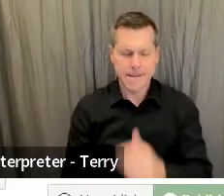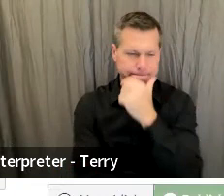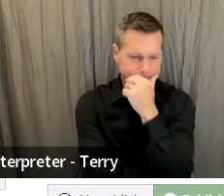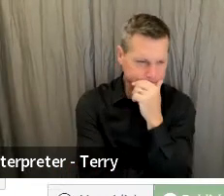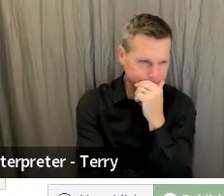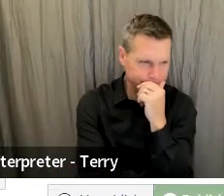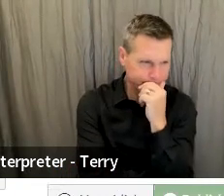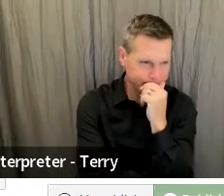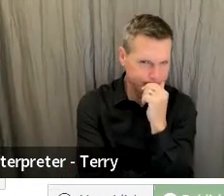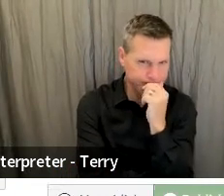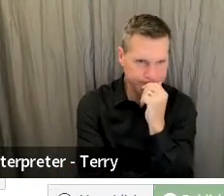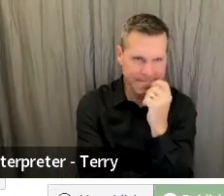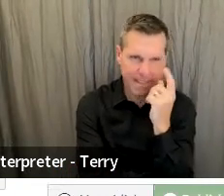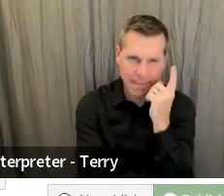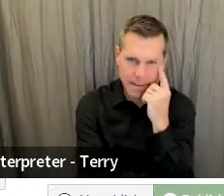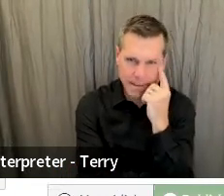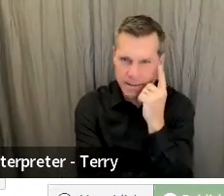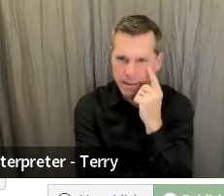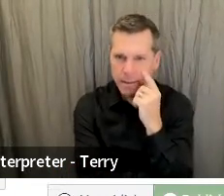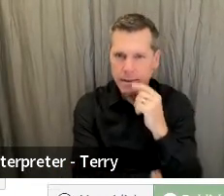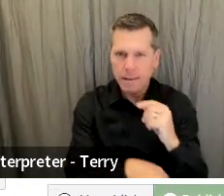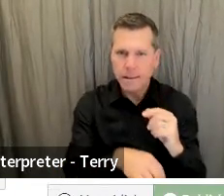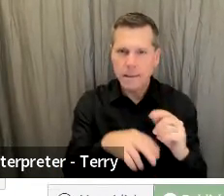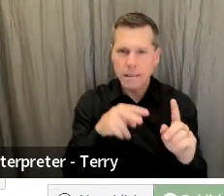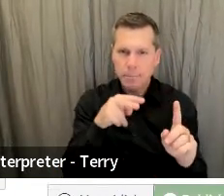in the plug and play to this show,